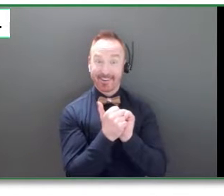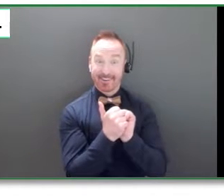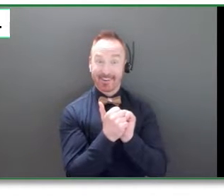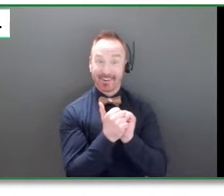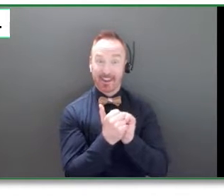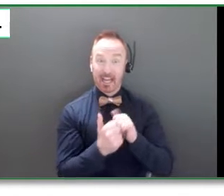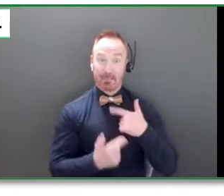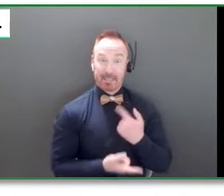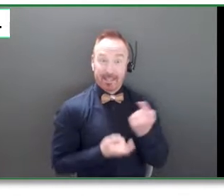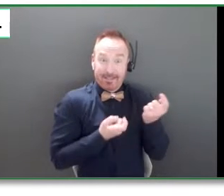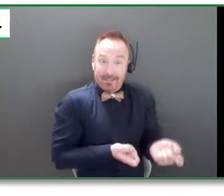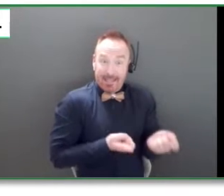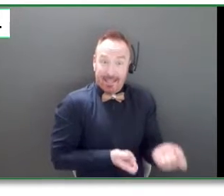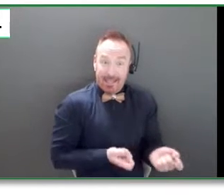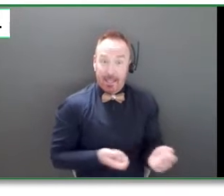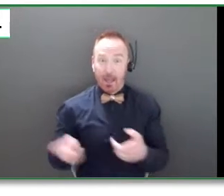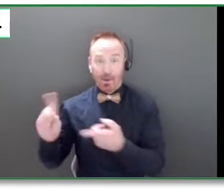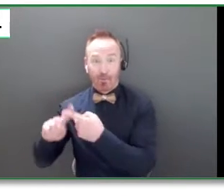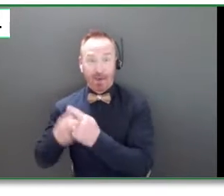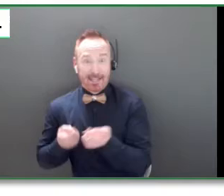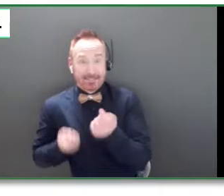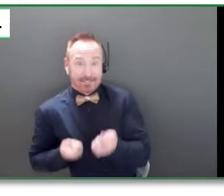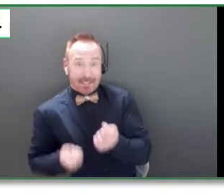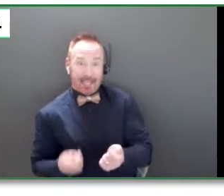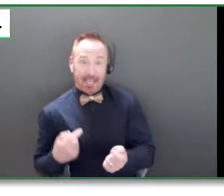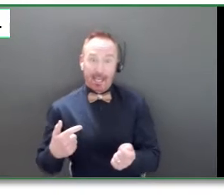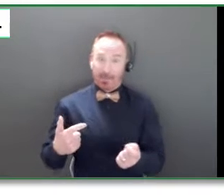which is the most important thing to